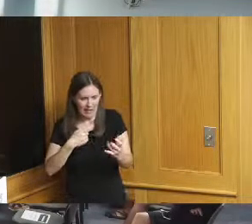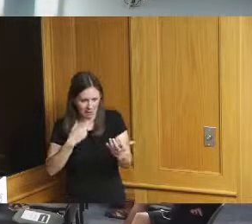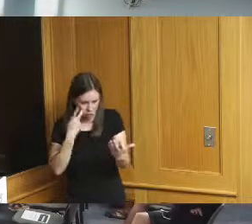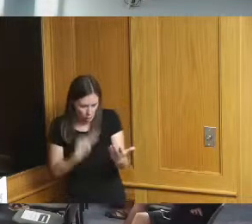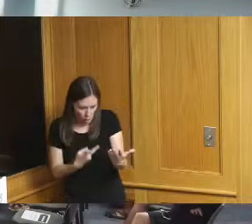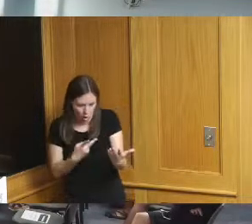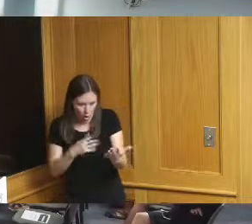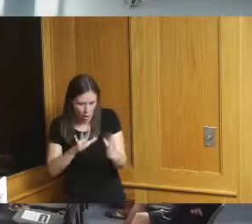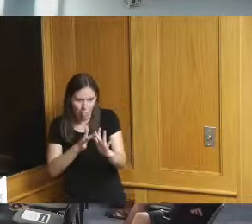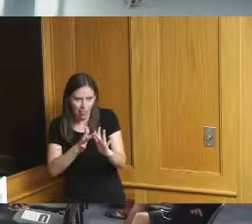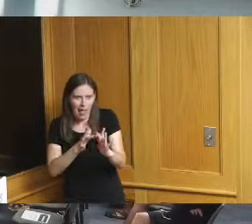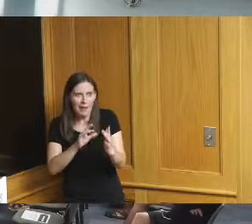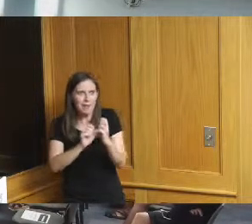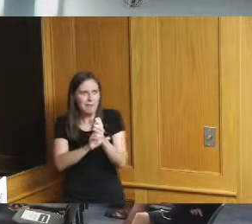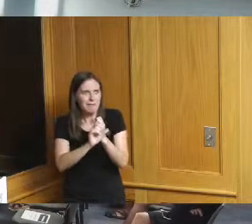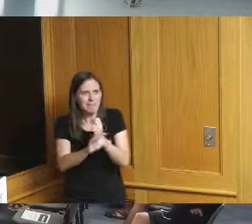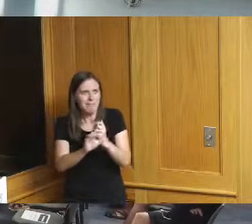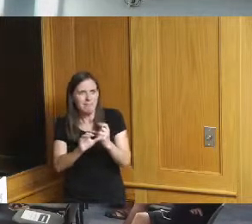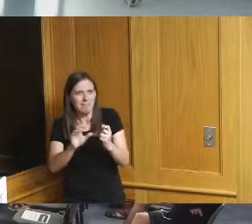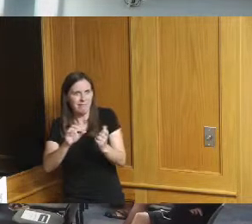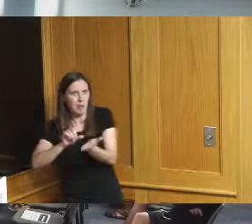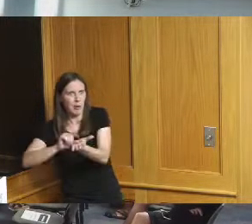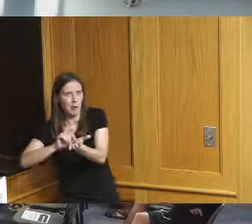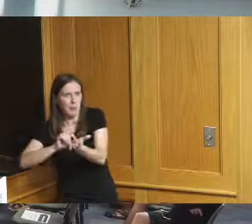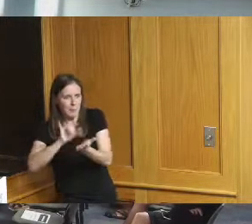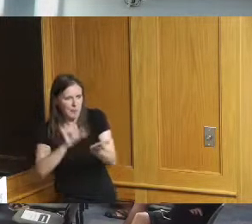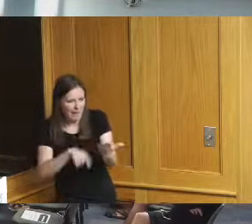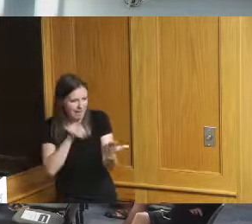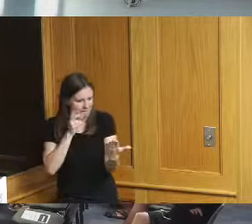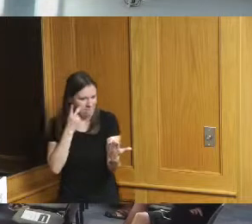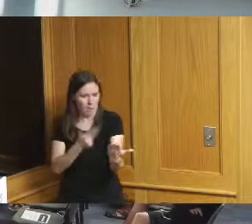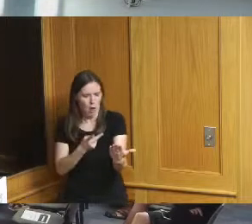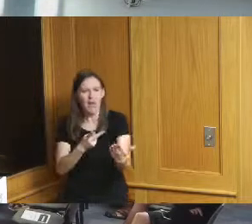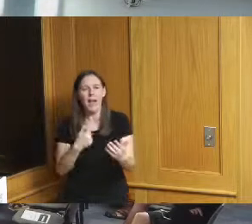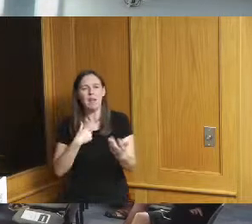which is through the press so i just want to be clear and not so much defend the Board